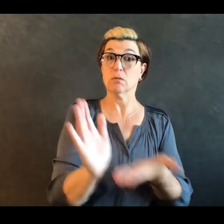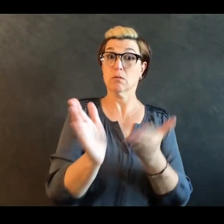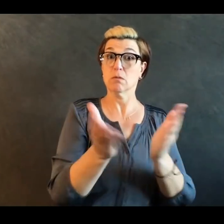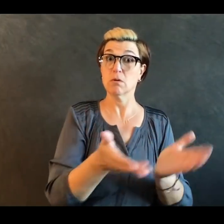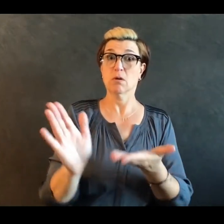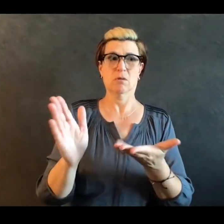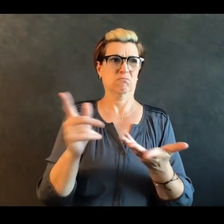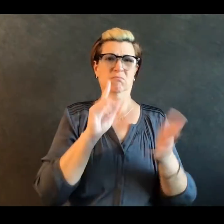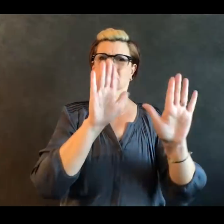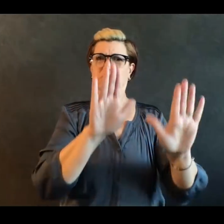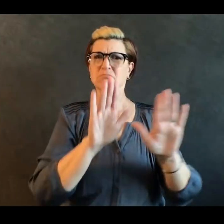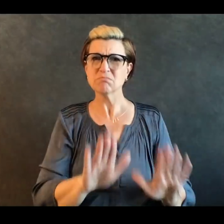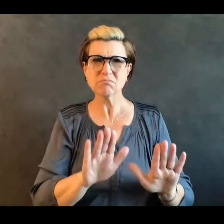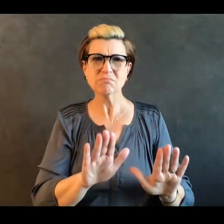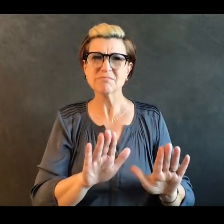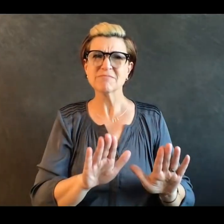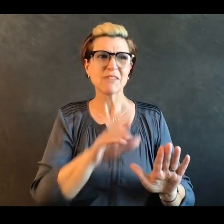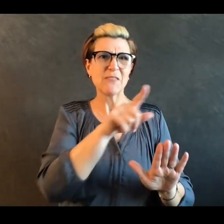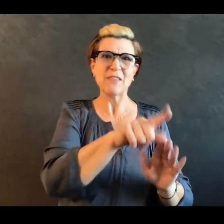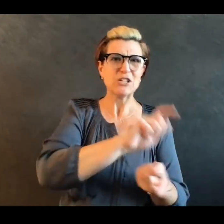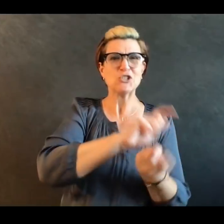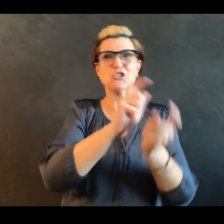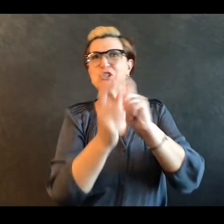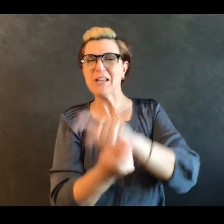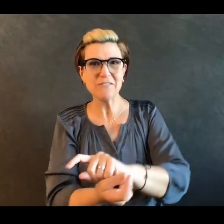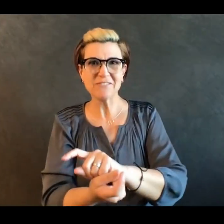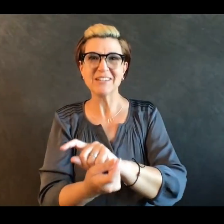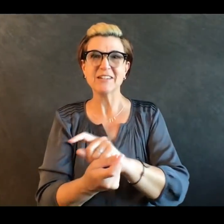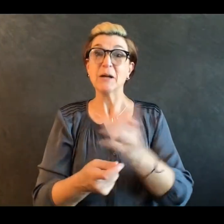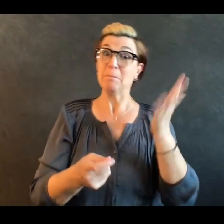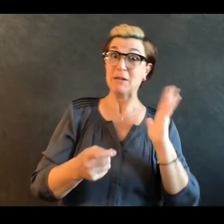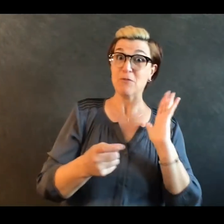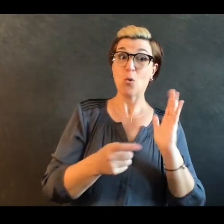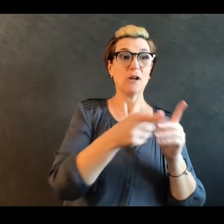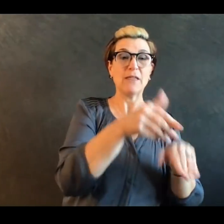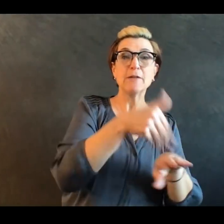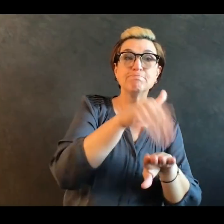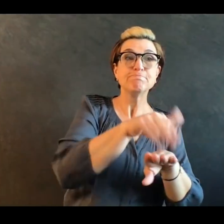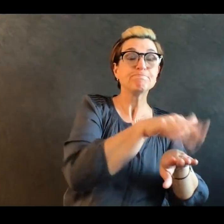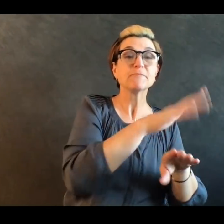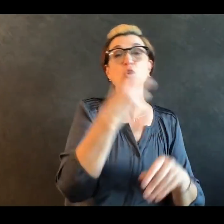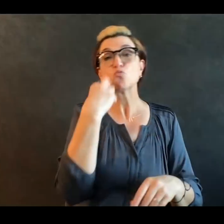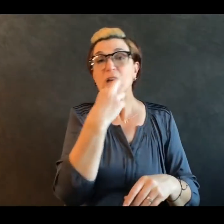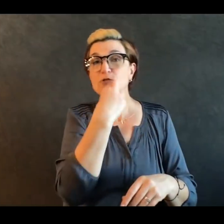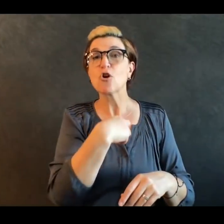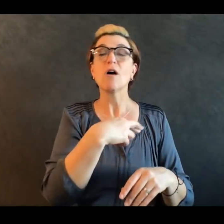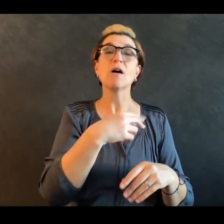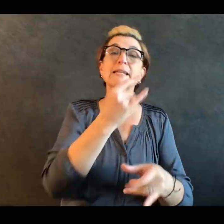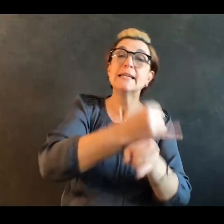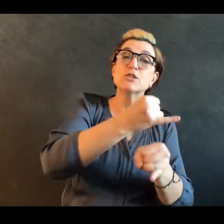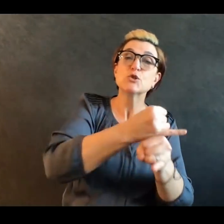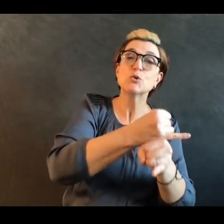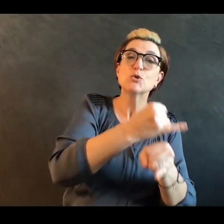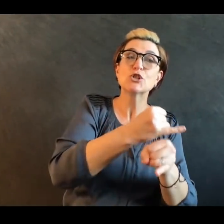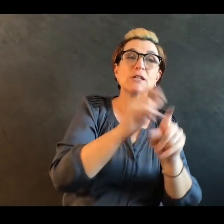production and logistics so suddenly from in institutional settings to retail settings to all the employers out there